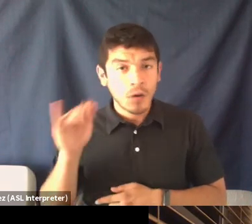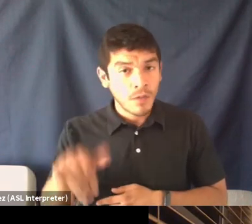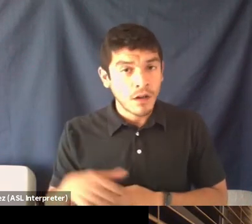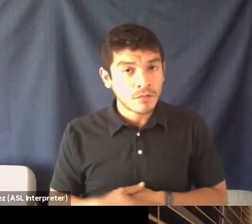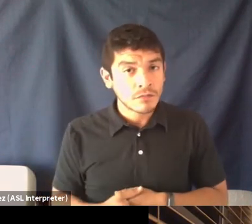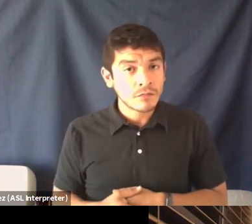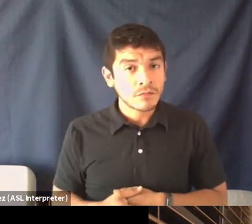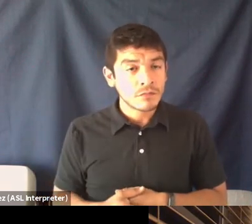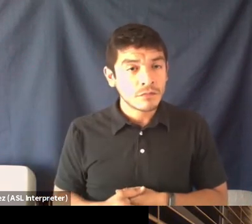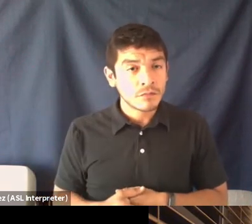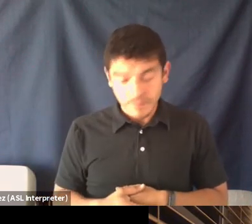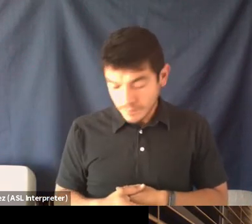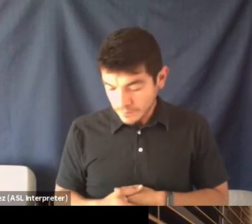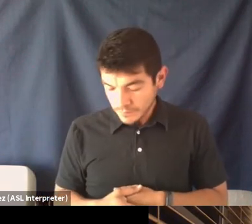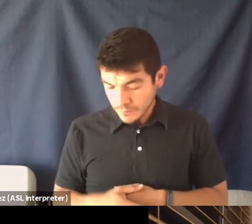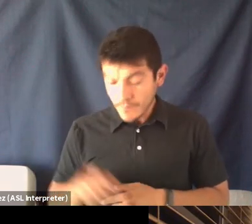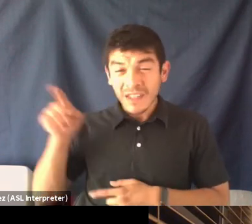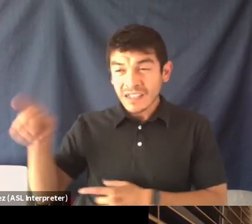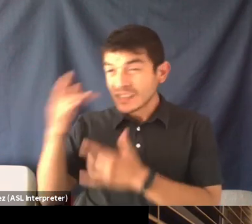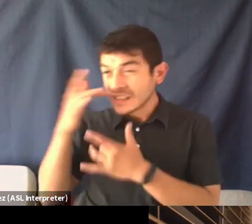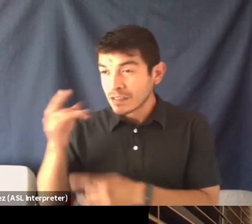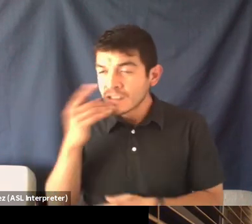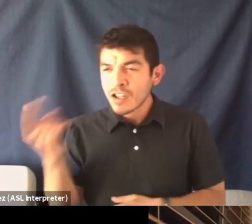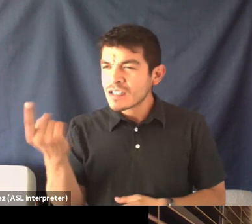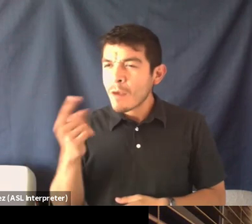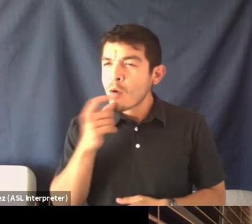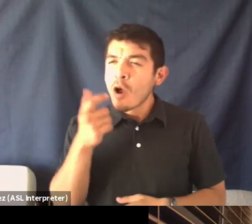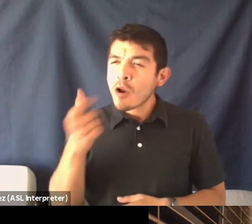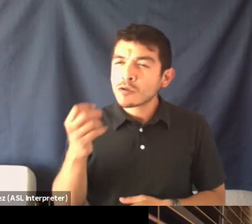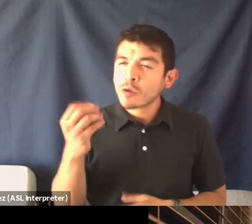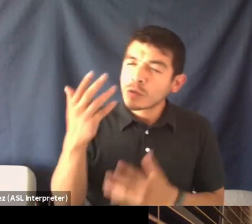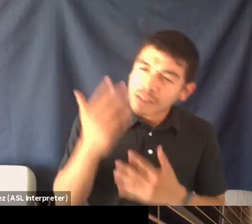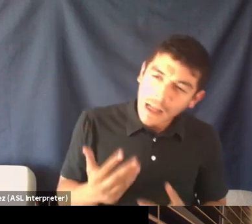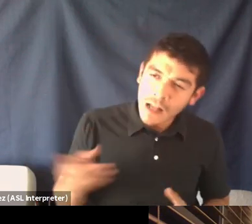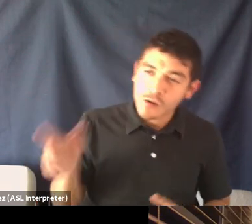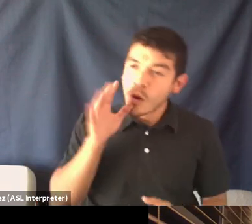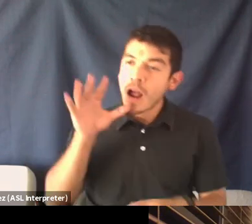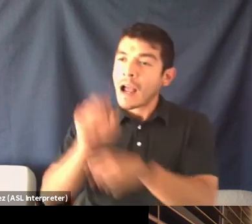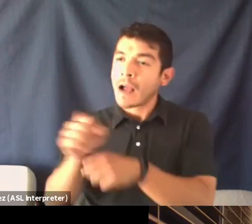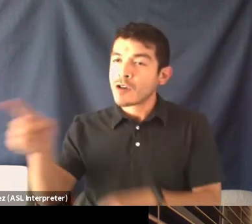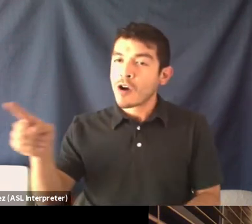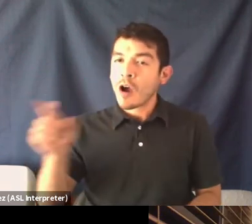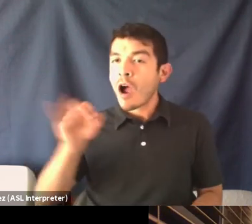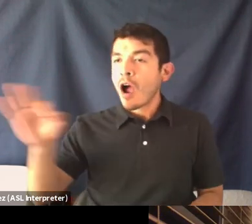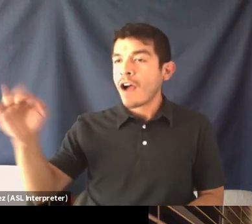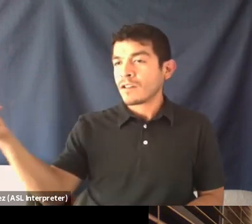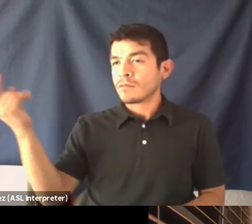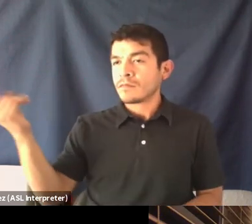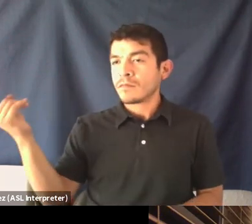She's interesting because she's somebody who looks so sad and you would capture that. You would capture her off, when she wasn't on.